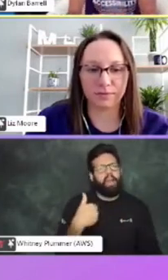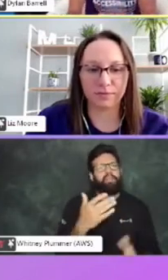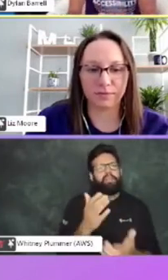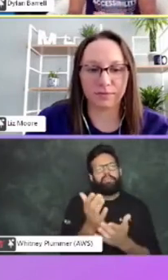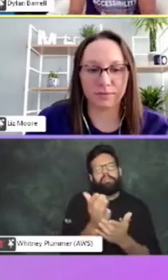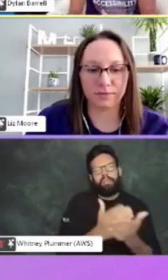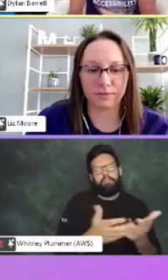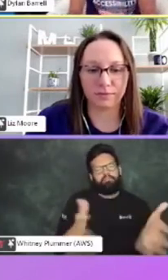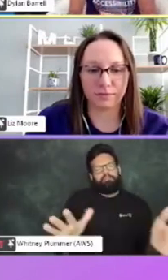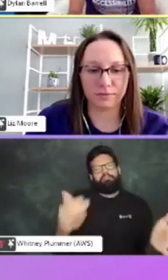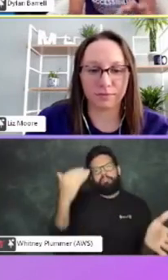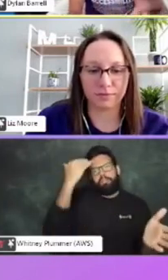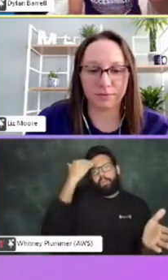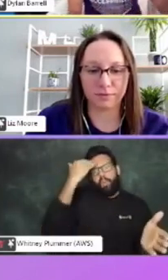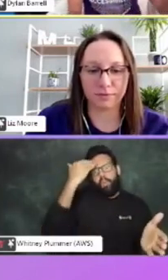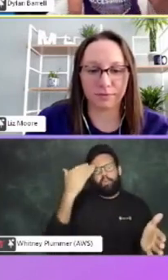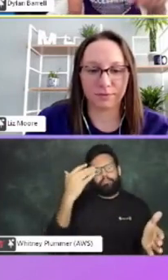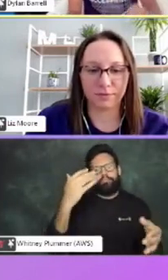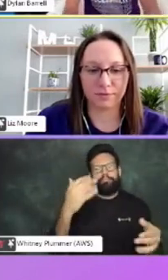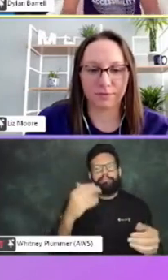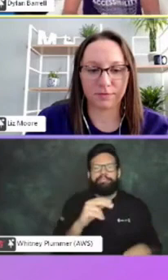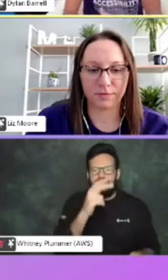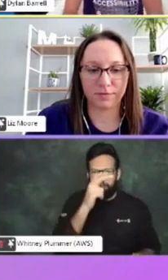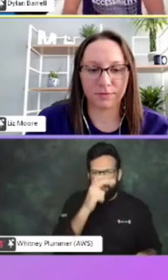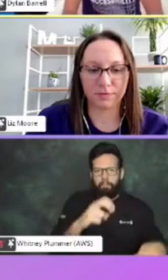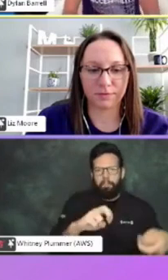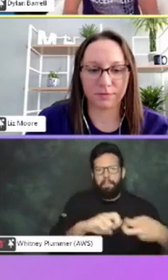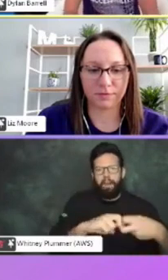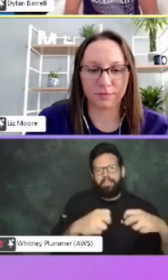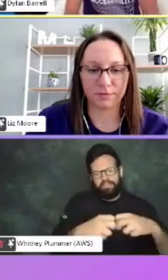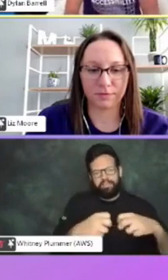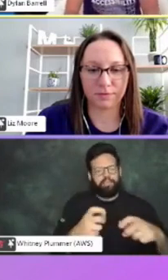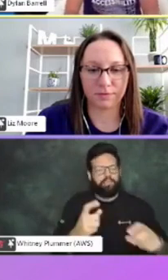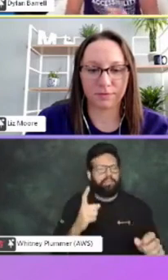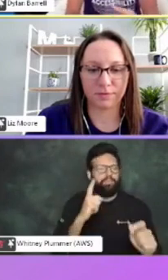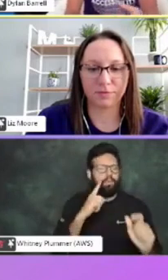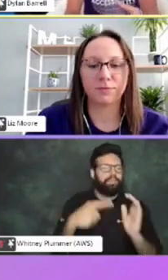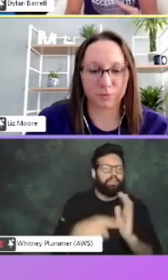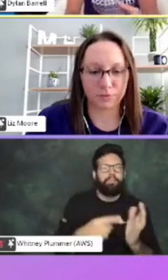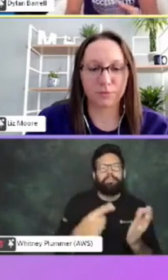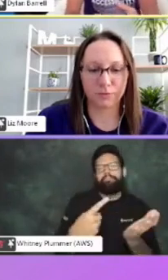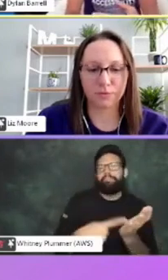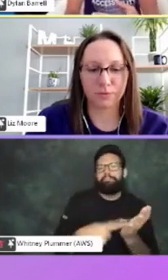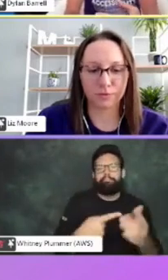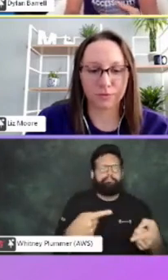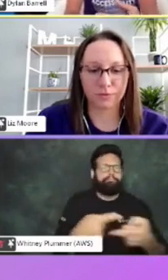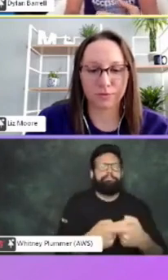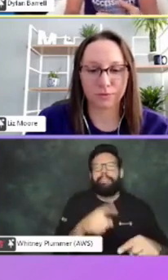Like for example, sometimes we can't highlight certain things inside a cross domain iframes.